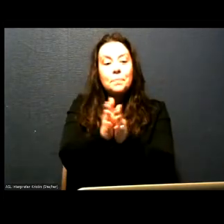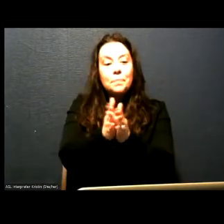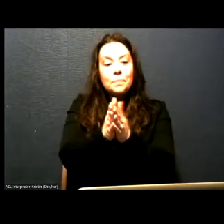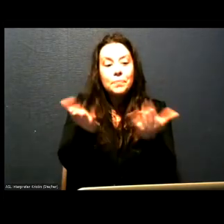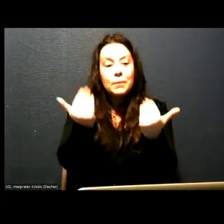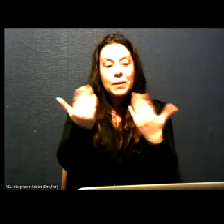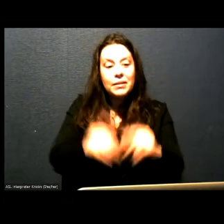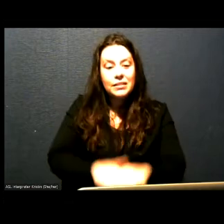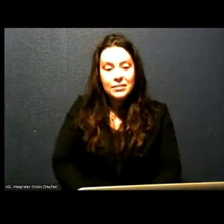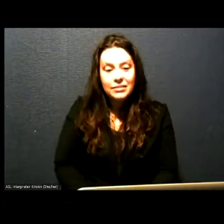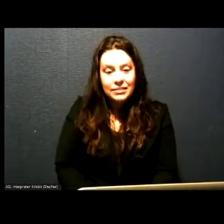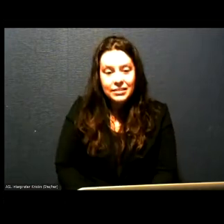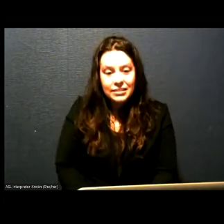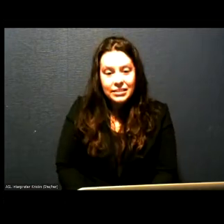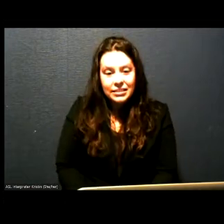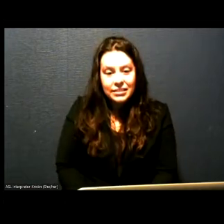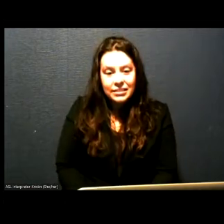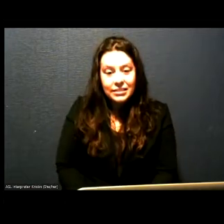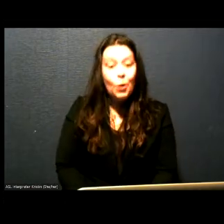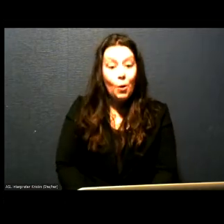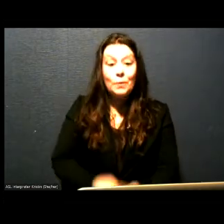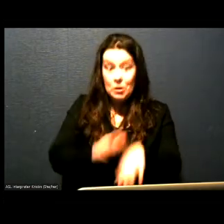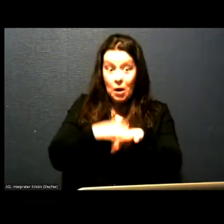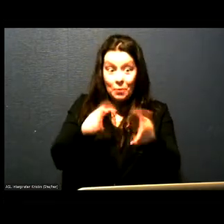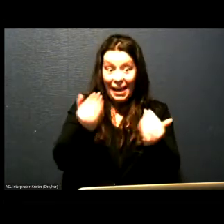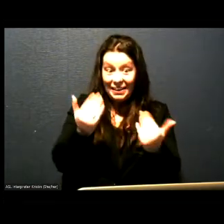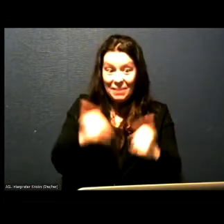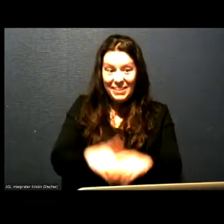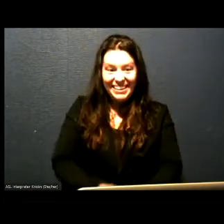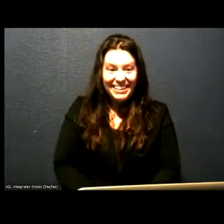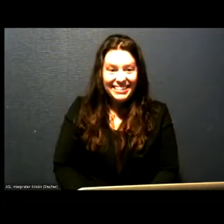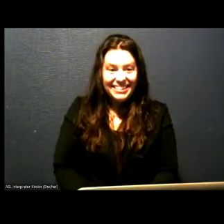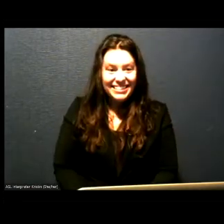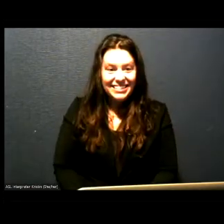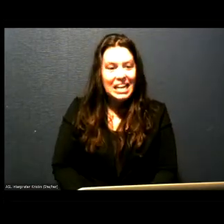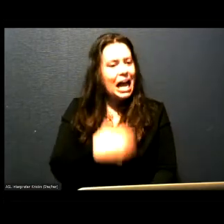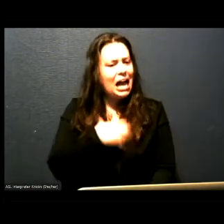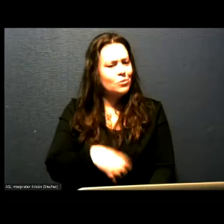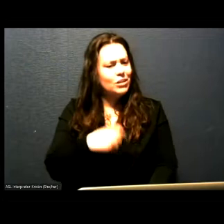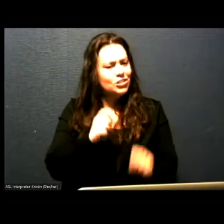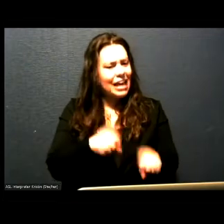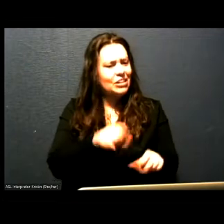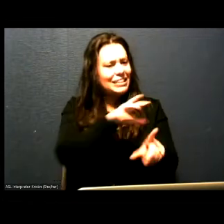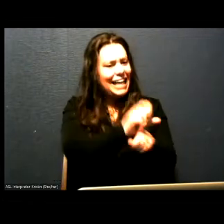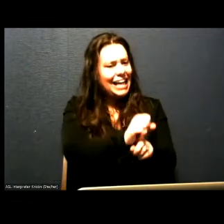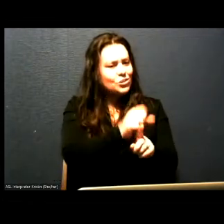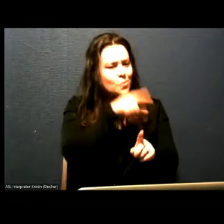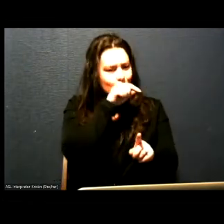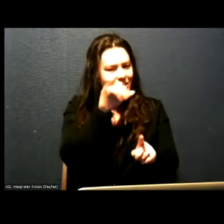Huey! Pappy! Oh, they're coming! >>Autumn-Lynn: I wish I could catch birds that way! >>Kayleigh: Hi birds! There they go.